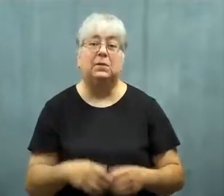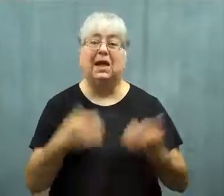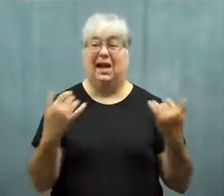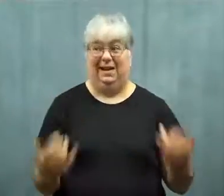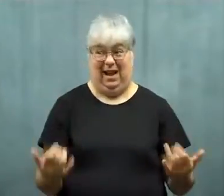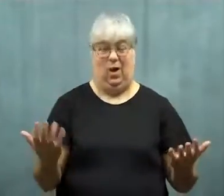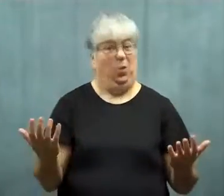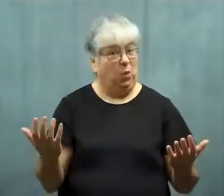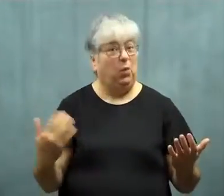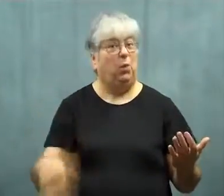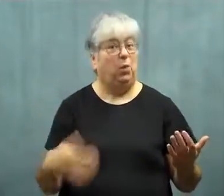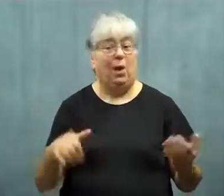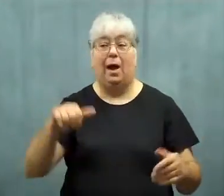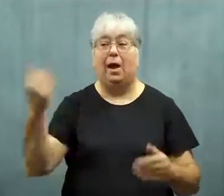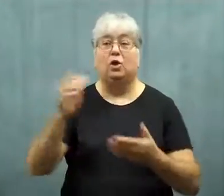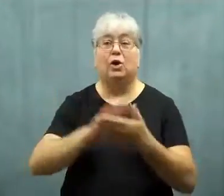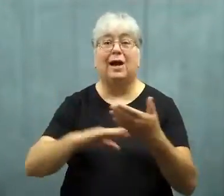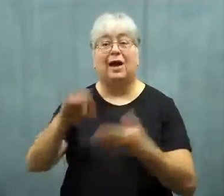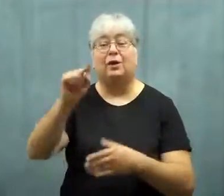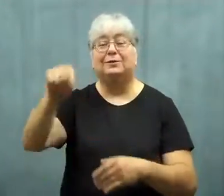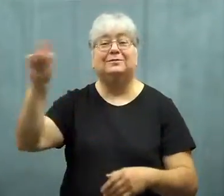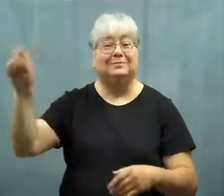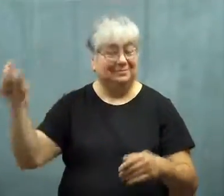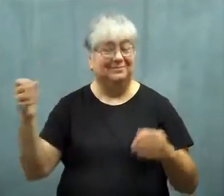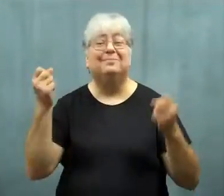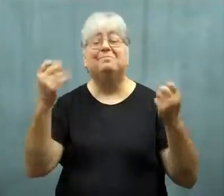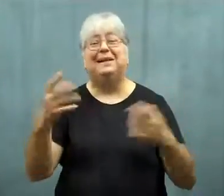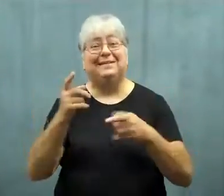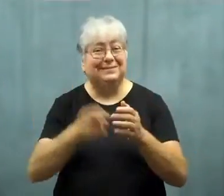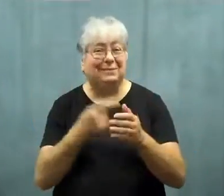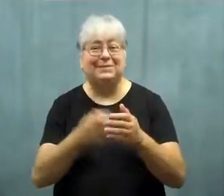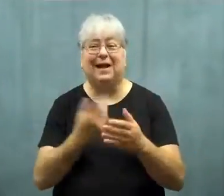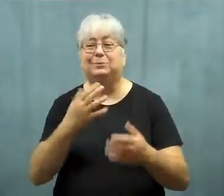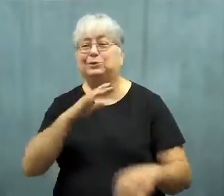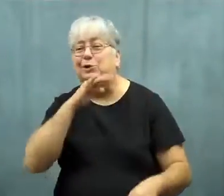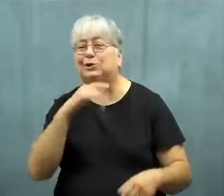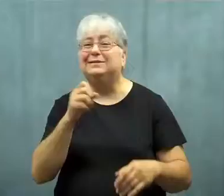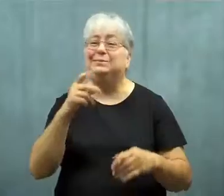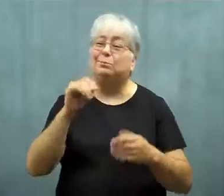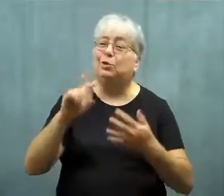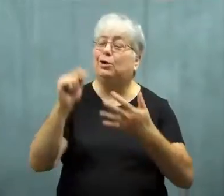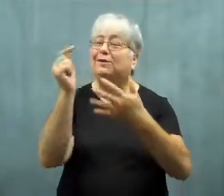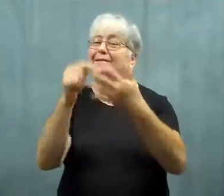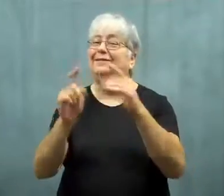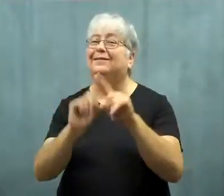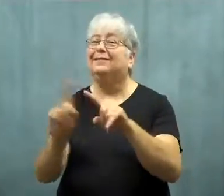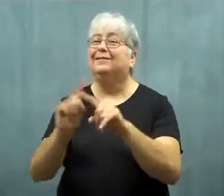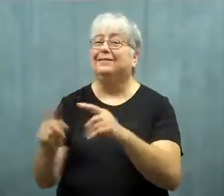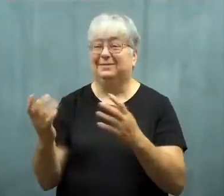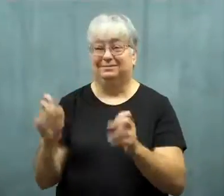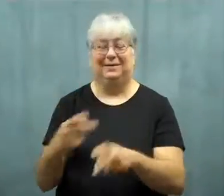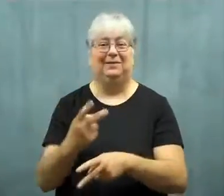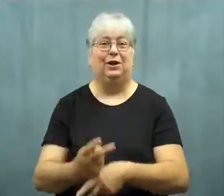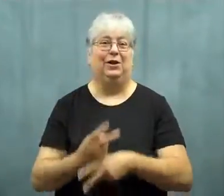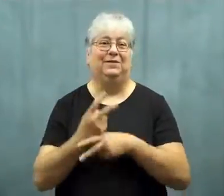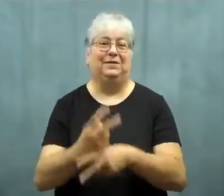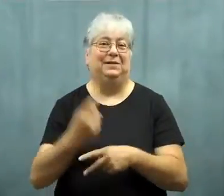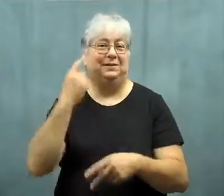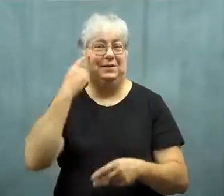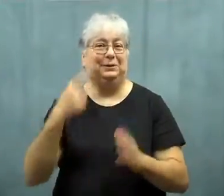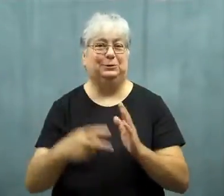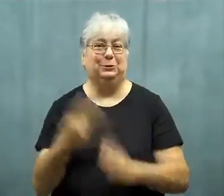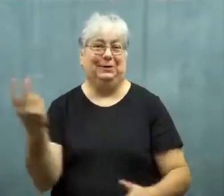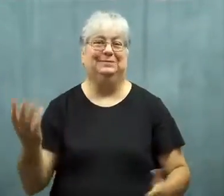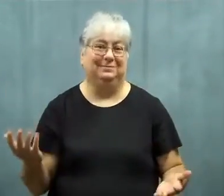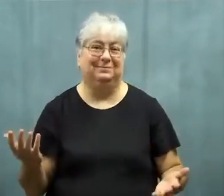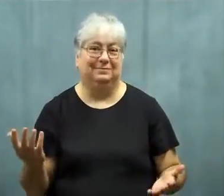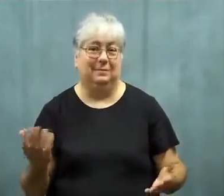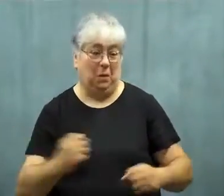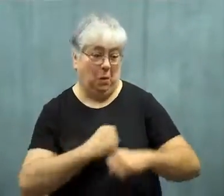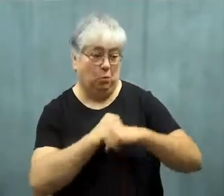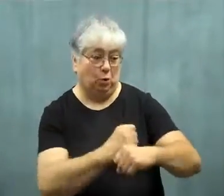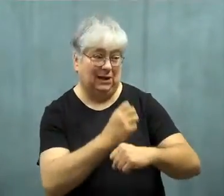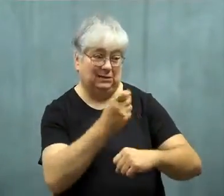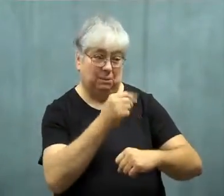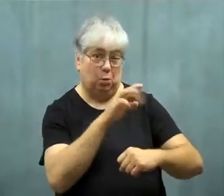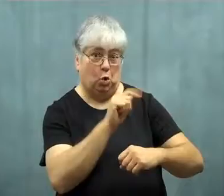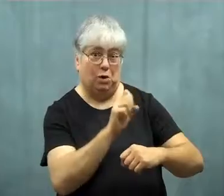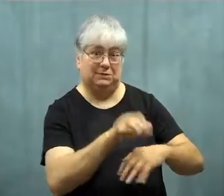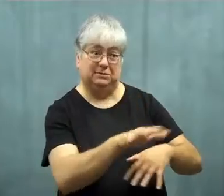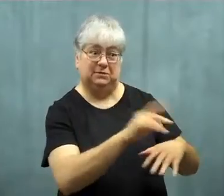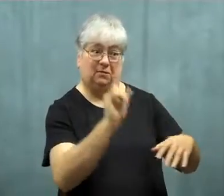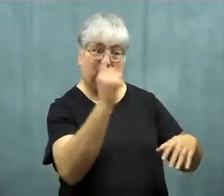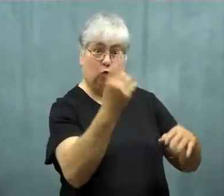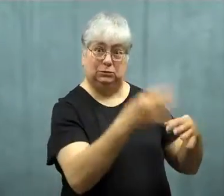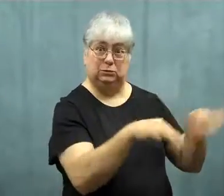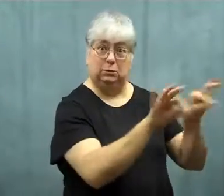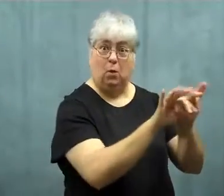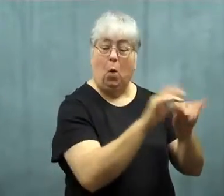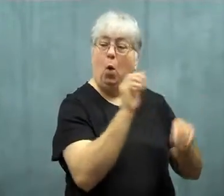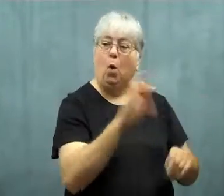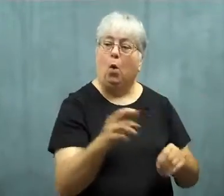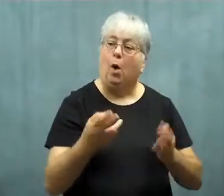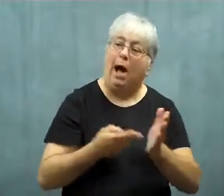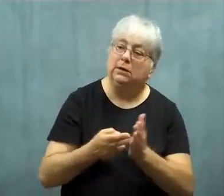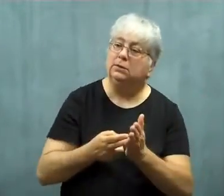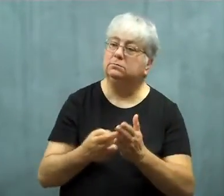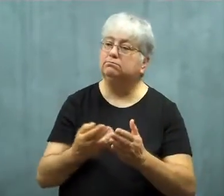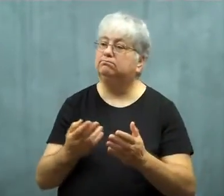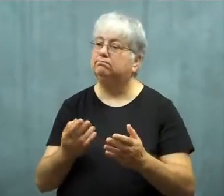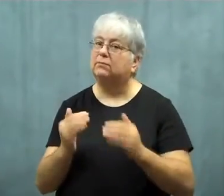Other colleges engaged in questionable practices will have to rethink their policies.